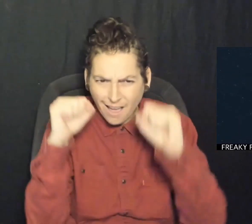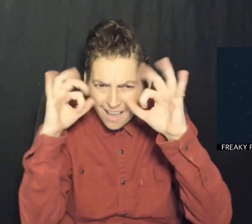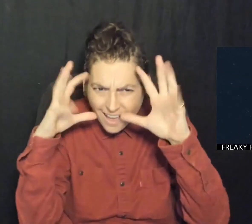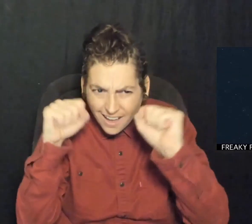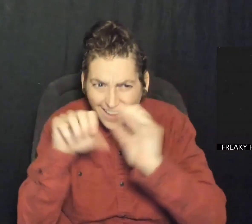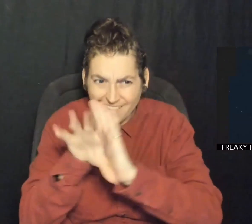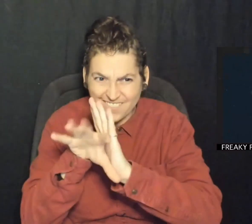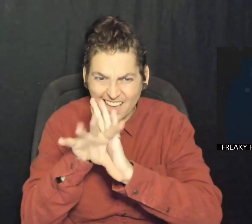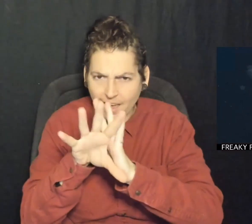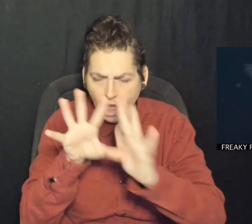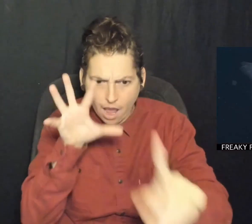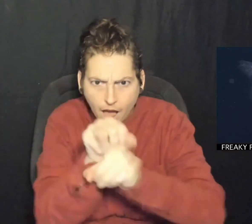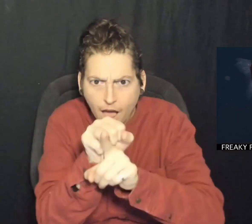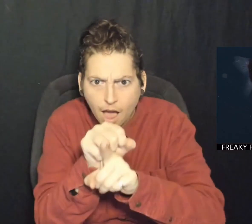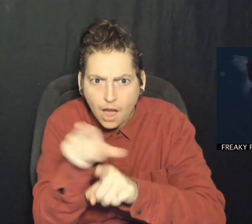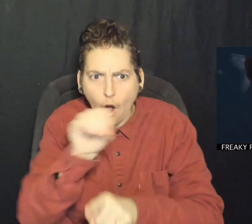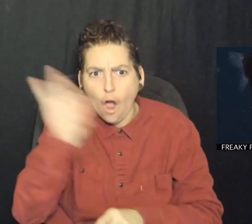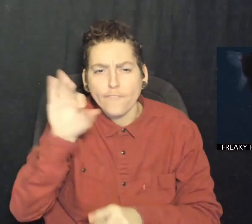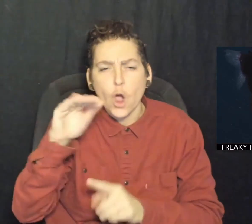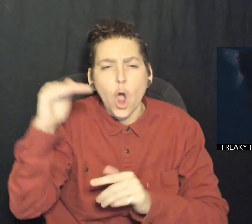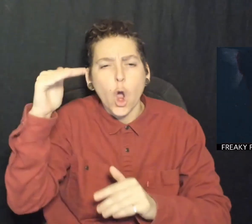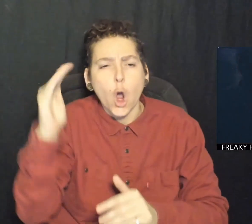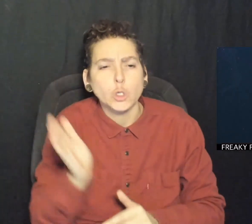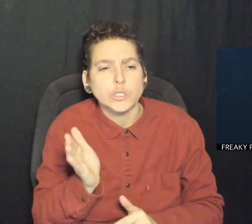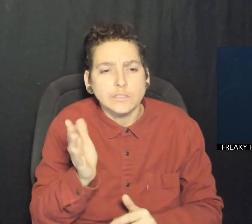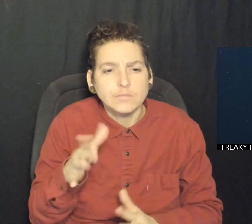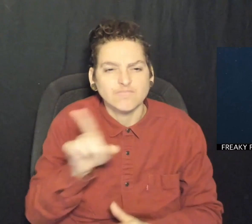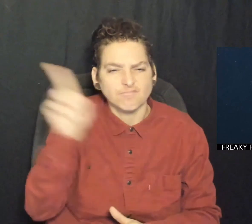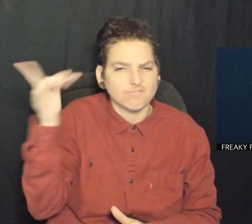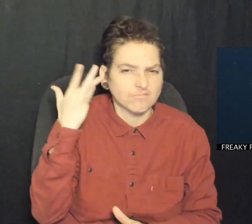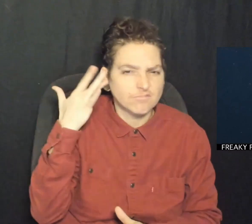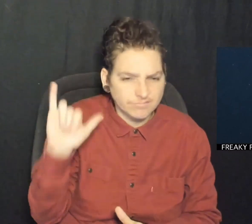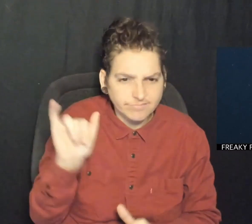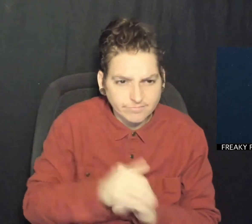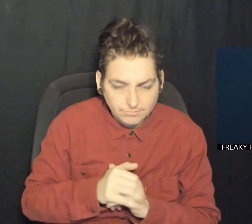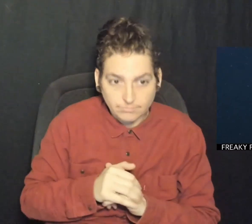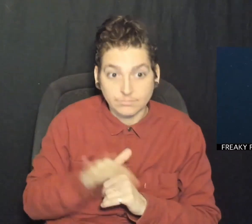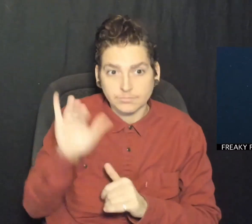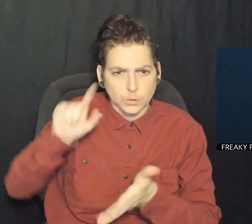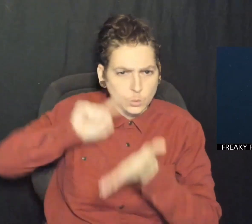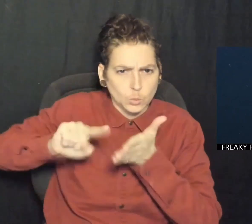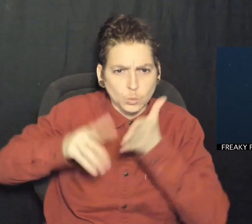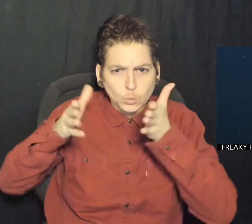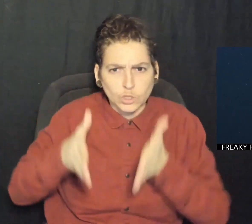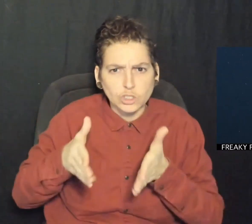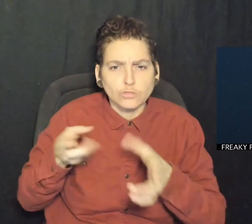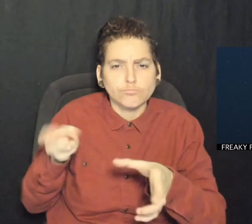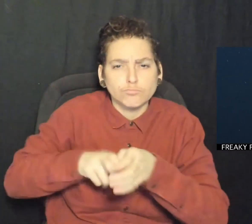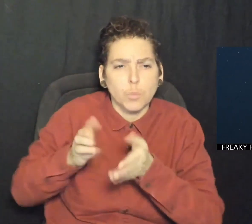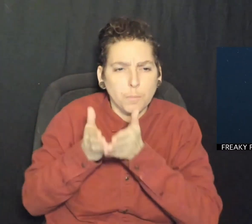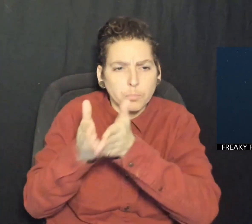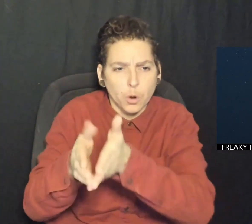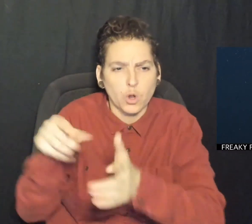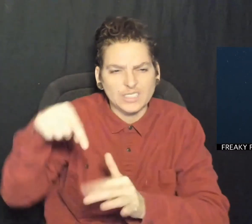out this amazing video captured off the coast of California by researchers aboard a deep-sea